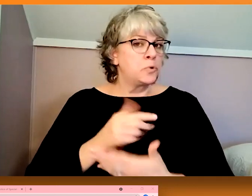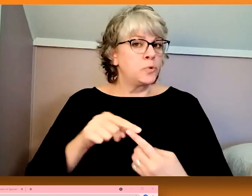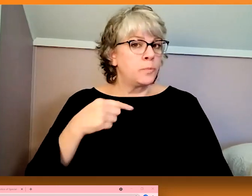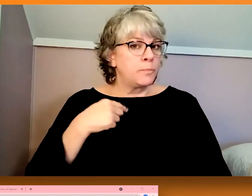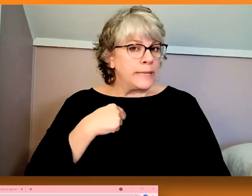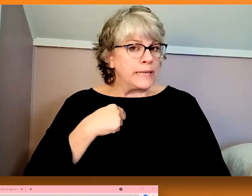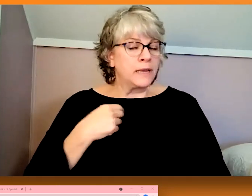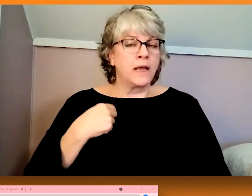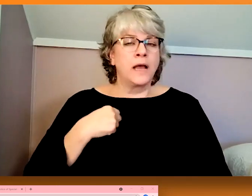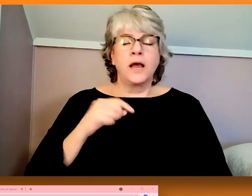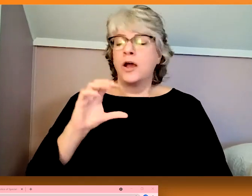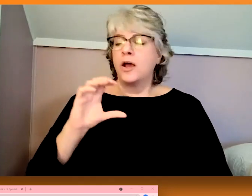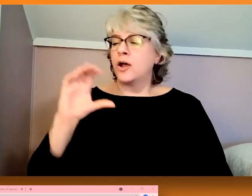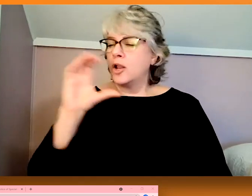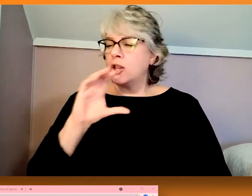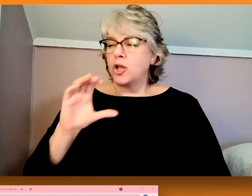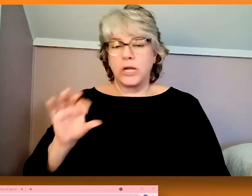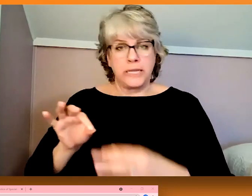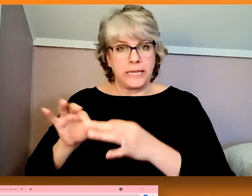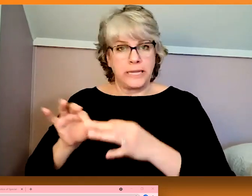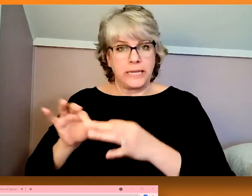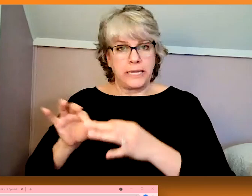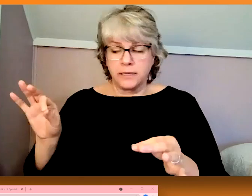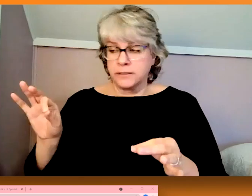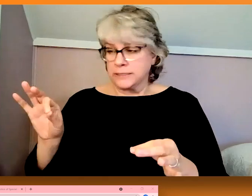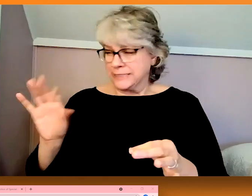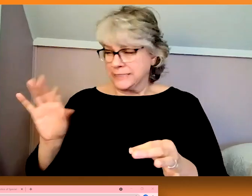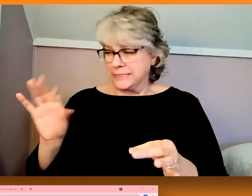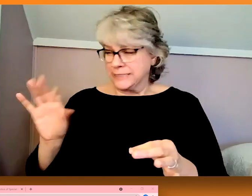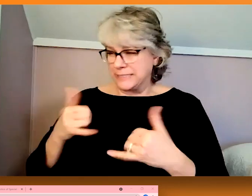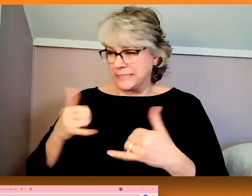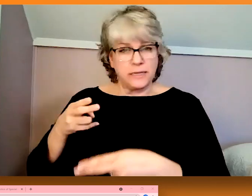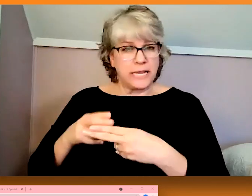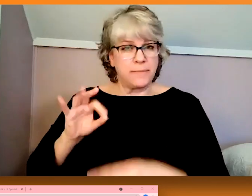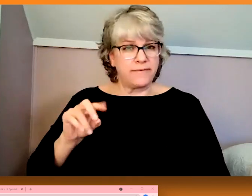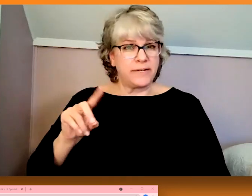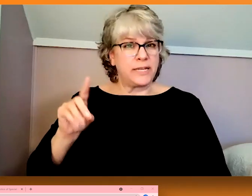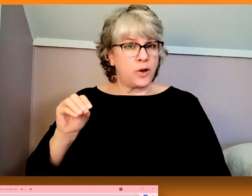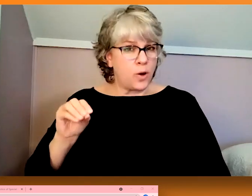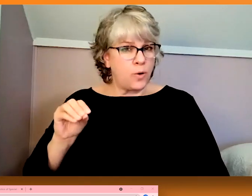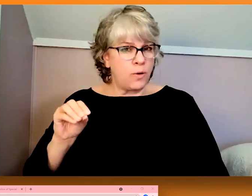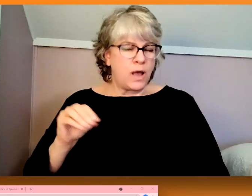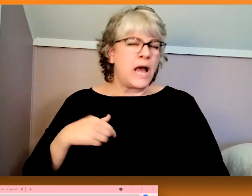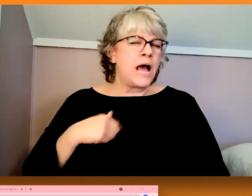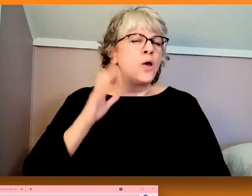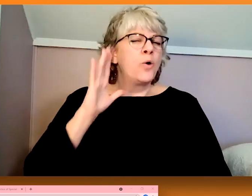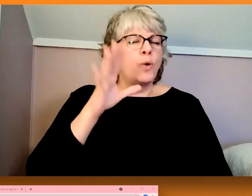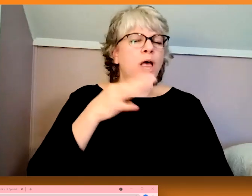and when I went to look for the link, it still was called FDO, So I will go ahead and research that and include